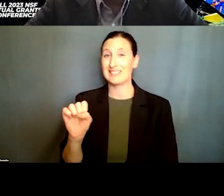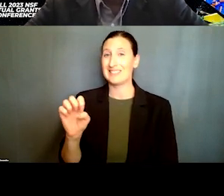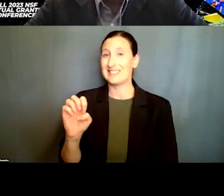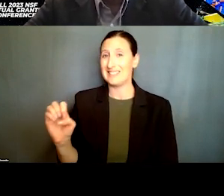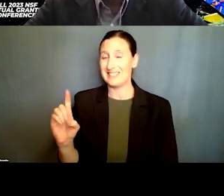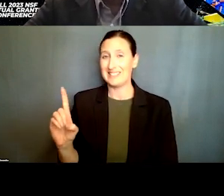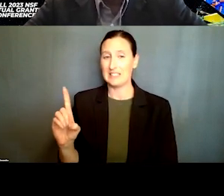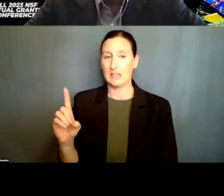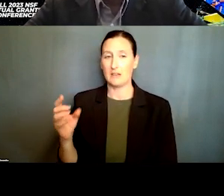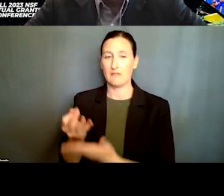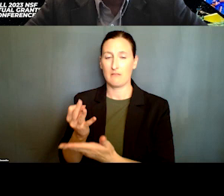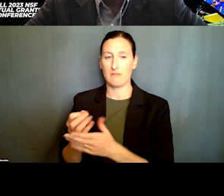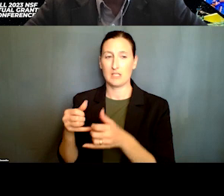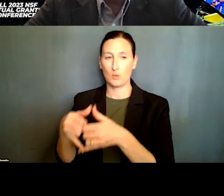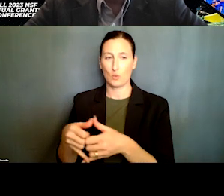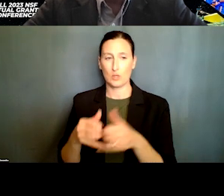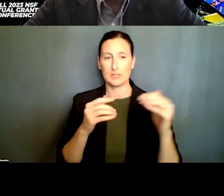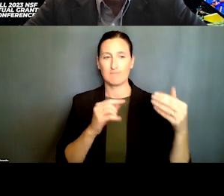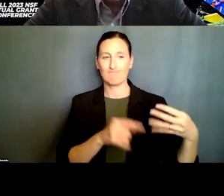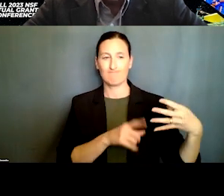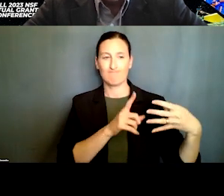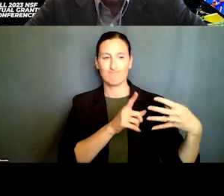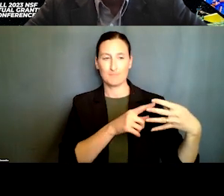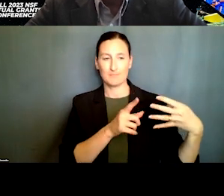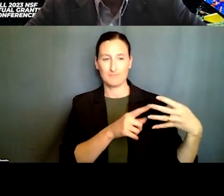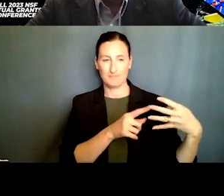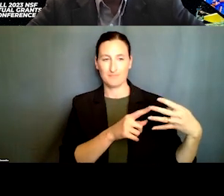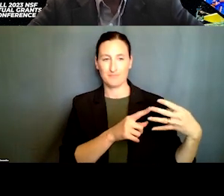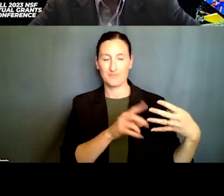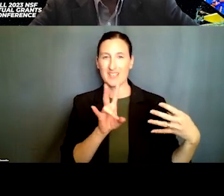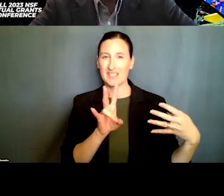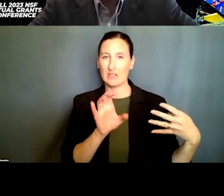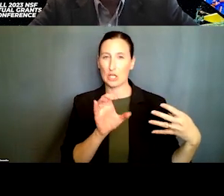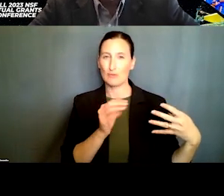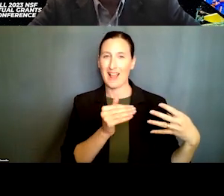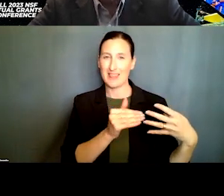700,000 a year for